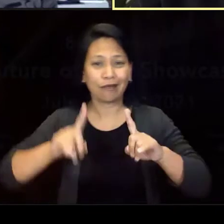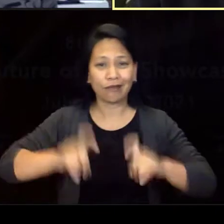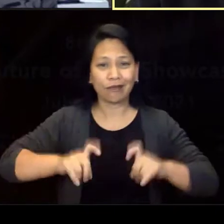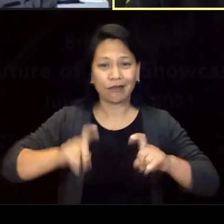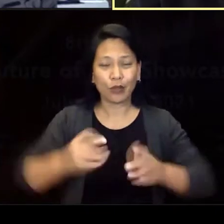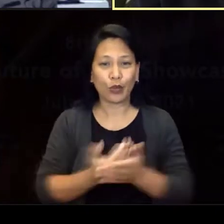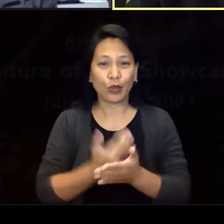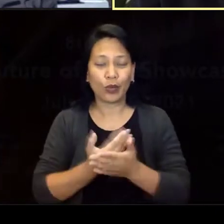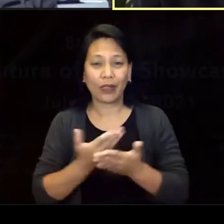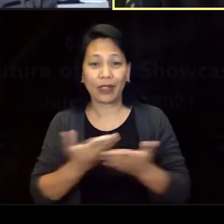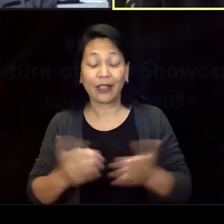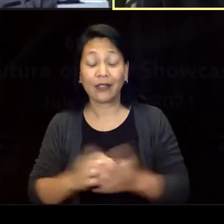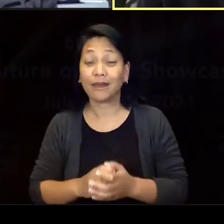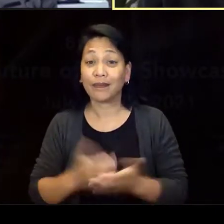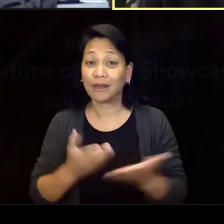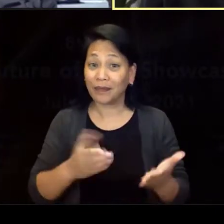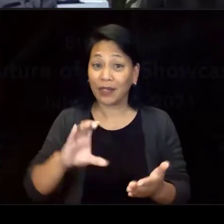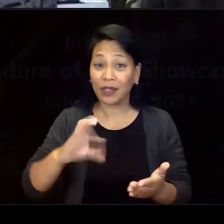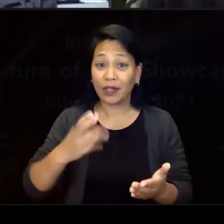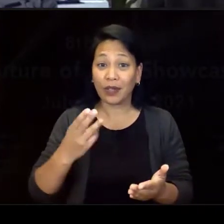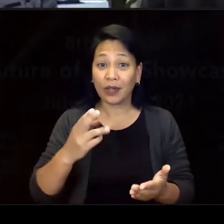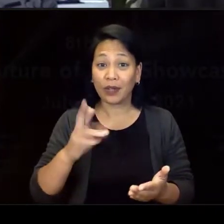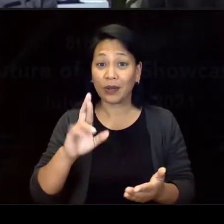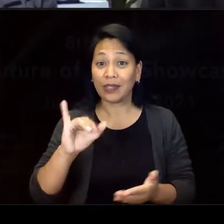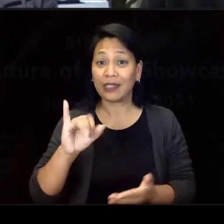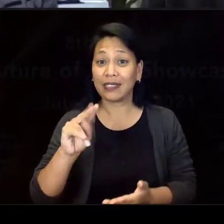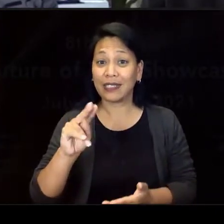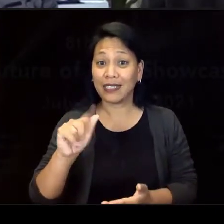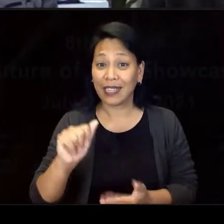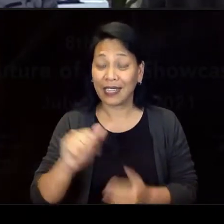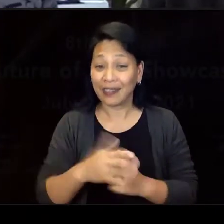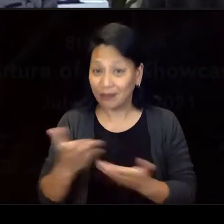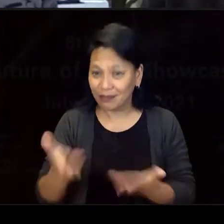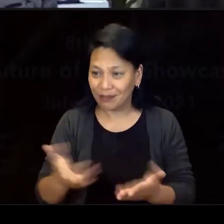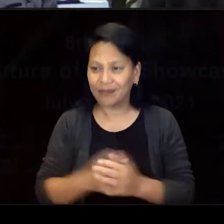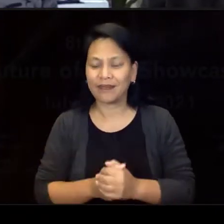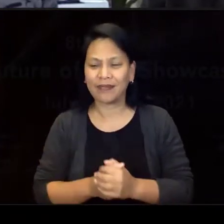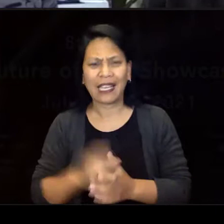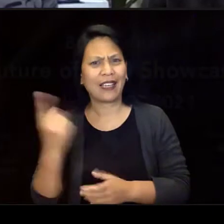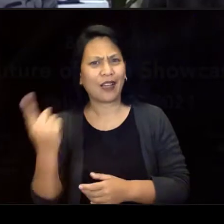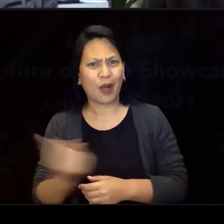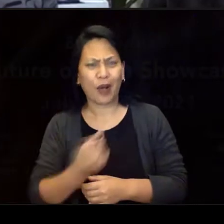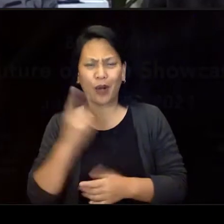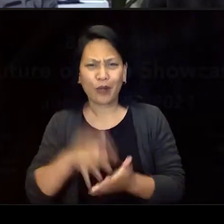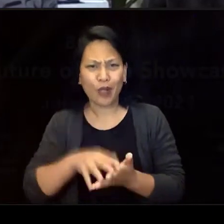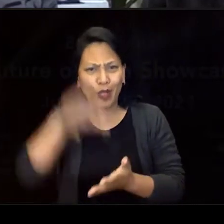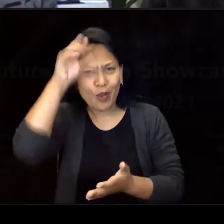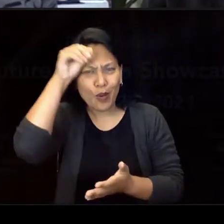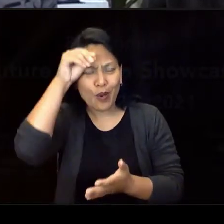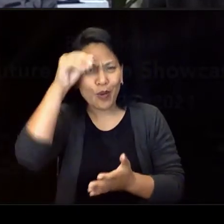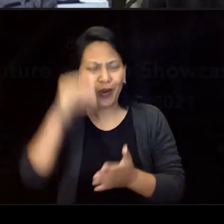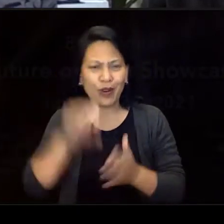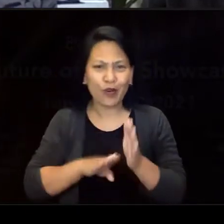Beautiful. Christina? Yeah, always learning and growing. I think we're always, you know, that's the joy of this business.